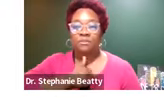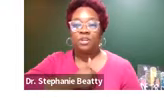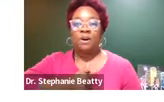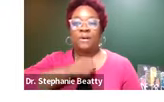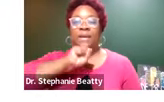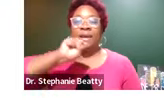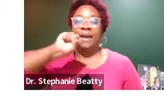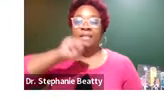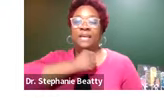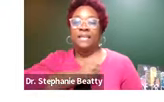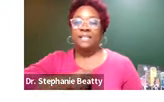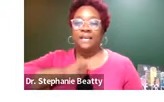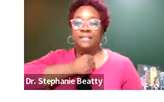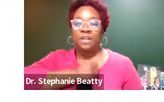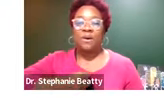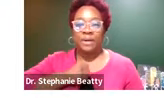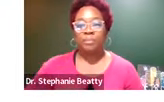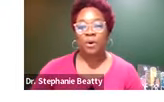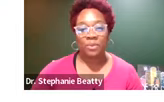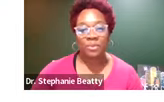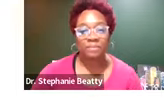So "sorry," and the S hand "sorry," both.